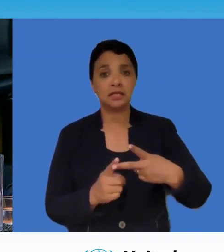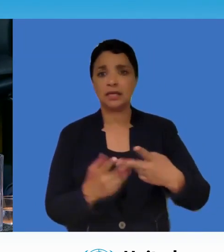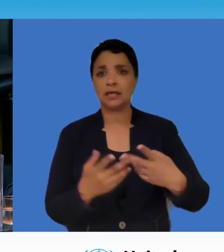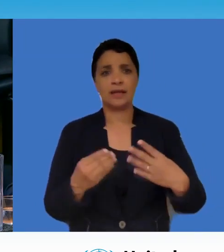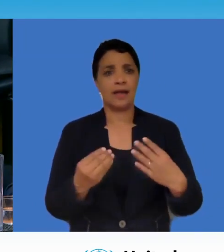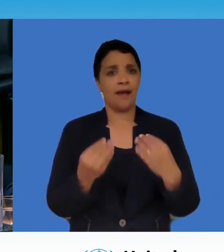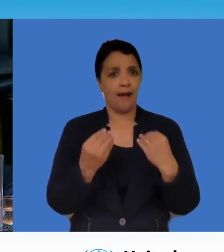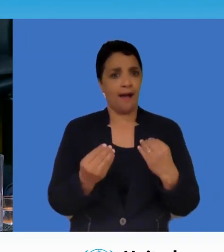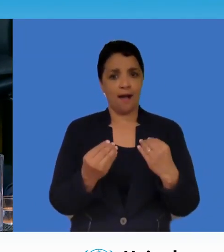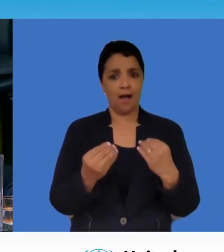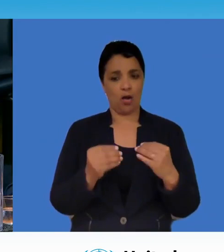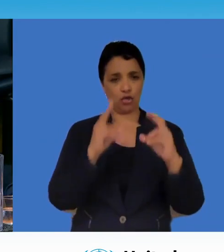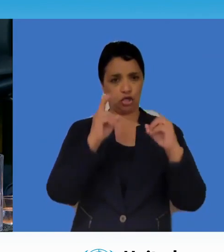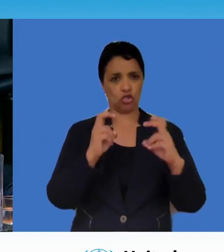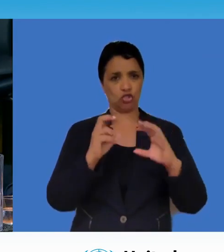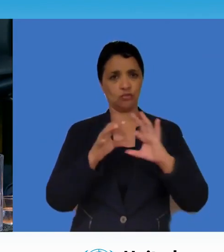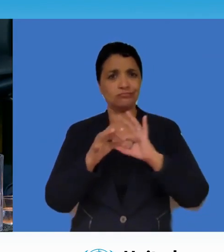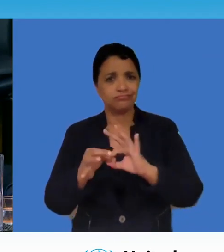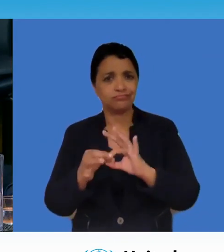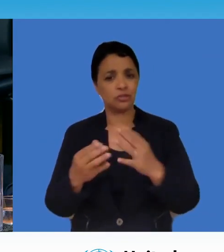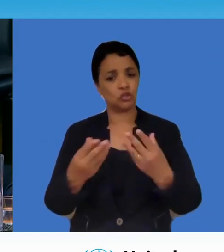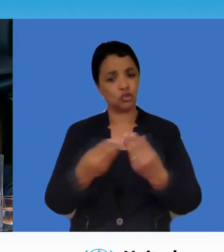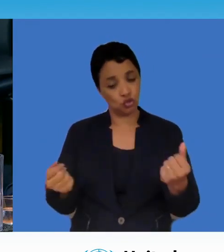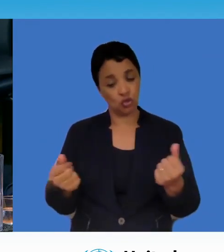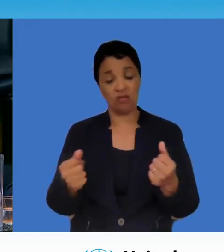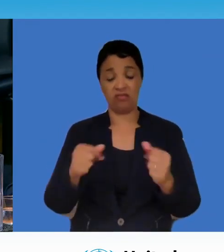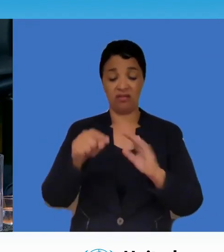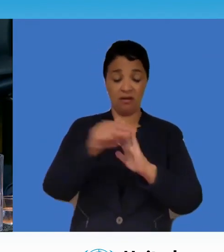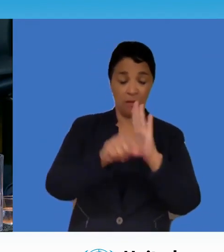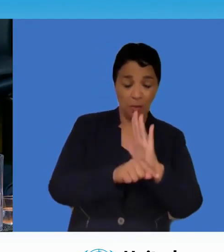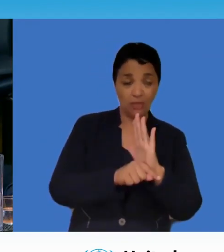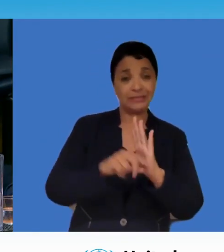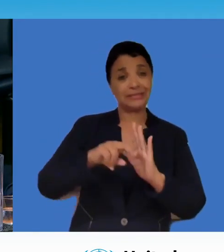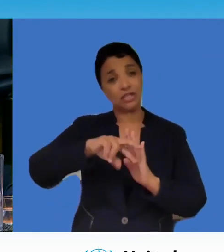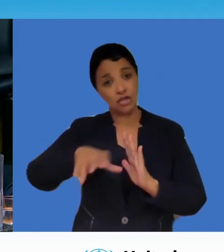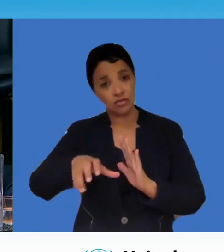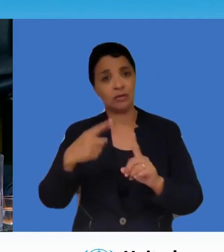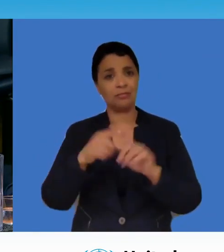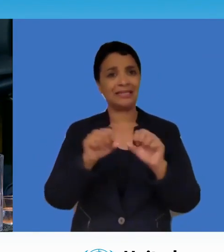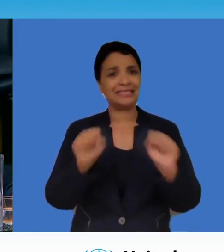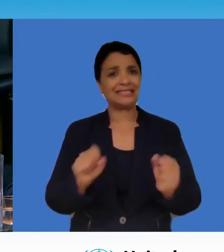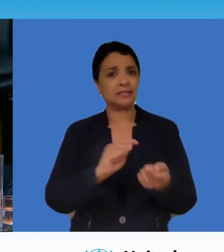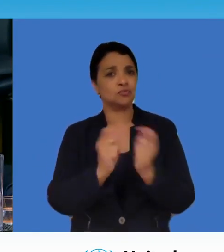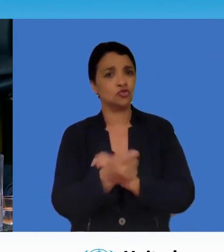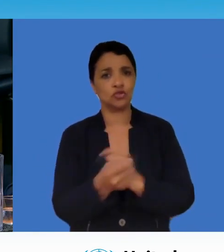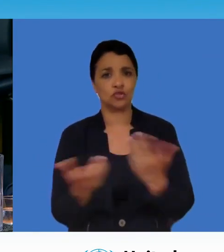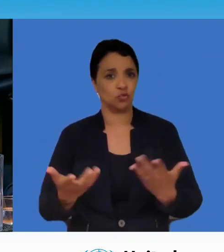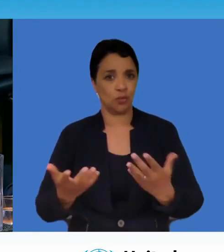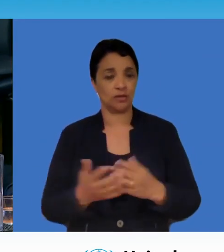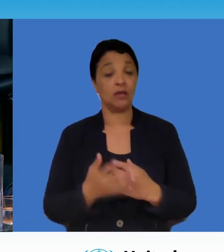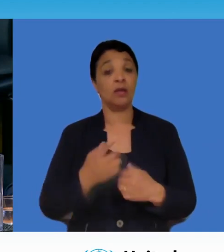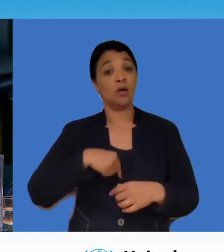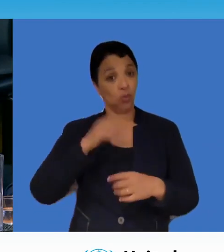one is how do we address those issues within the programs National policies and systems reforms and